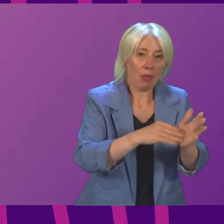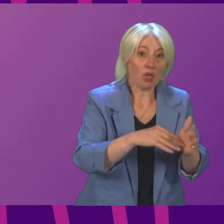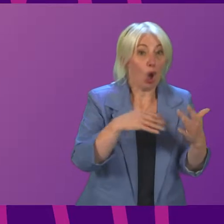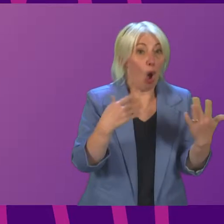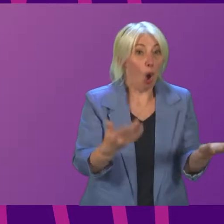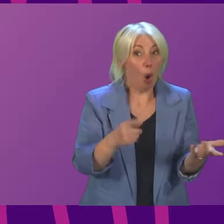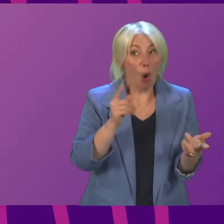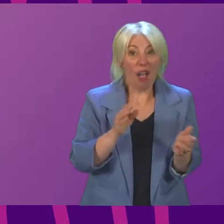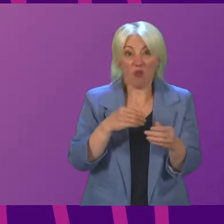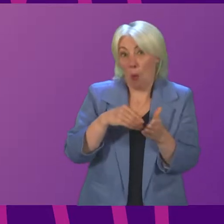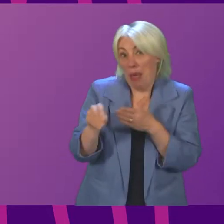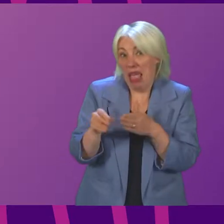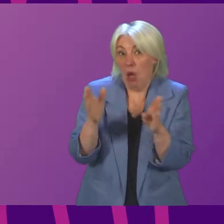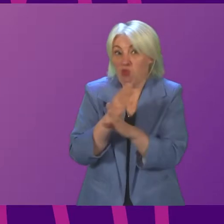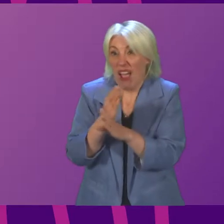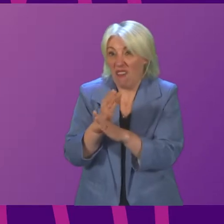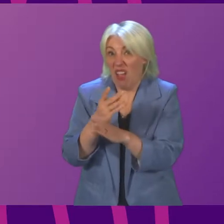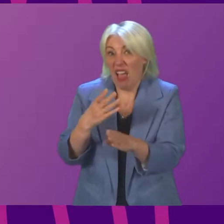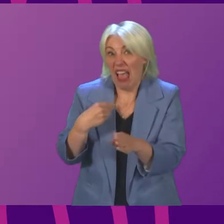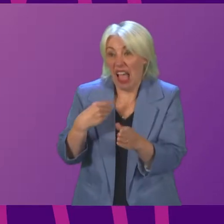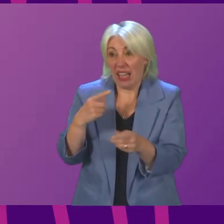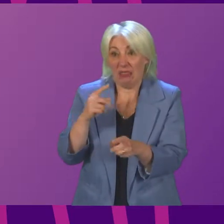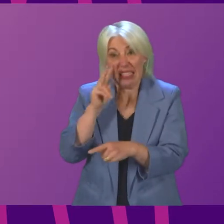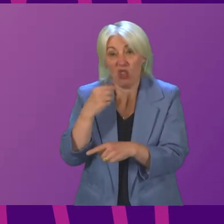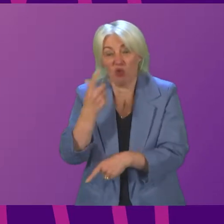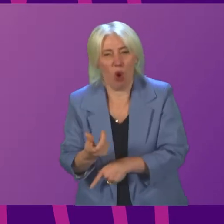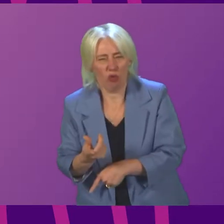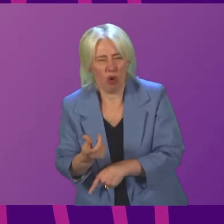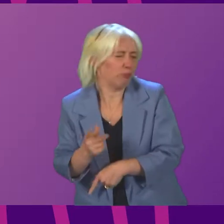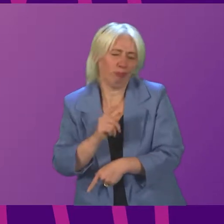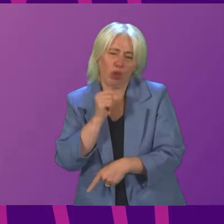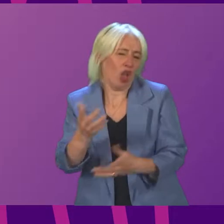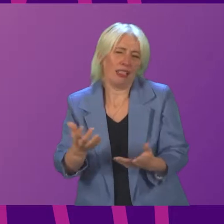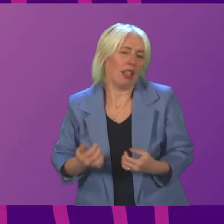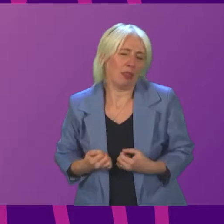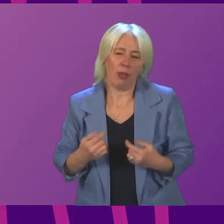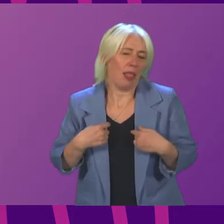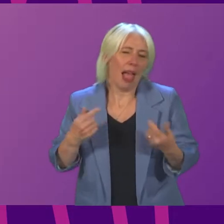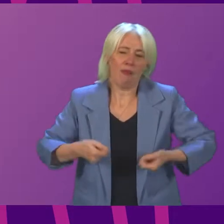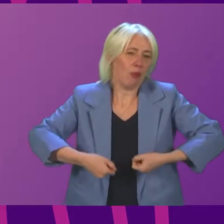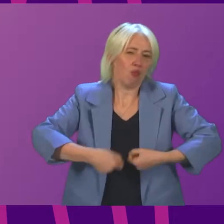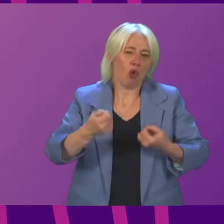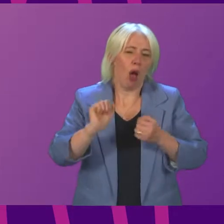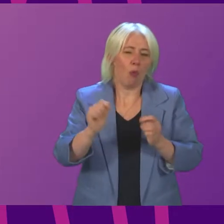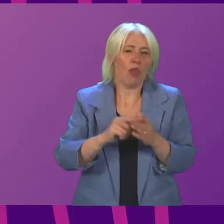they move on to a private plan, which will mean that they can see a dentist the next day, that is unacceptable. I would raise such a situation with representatives of the dental sector.